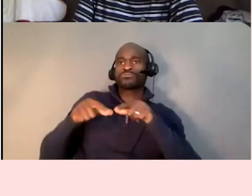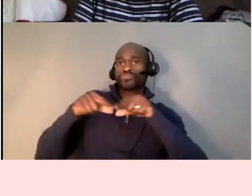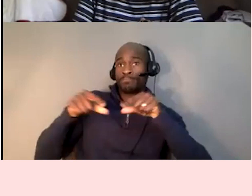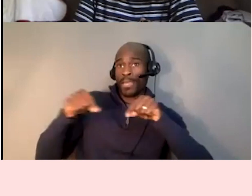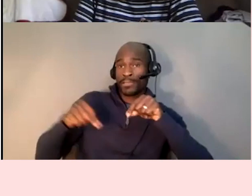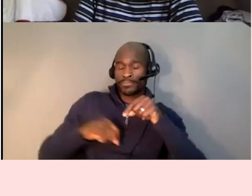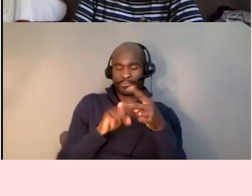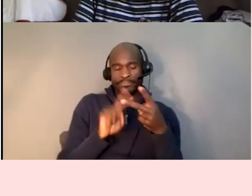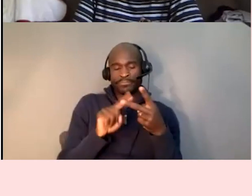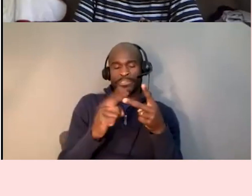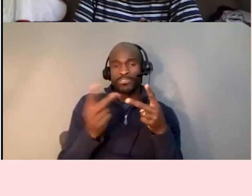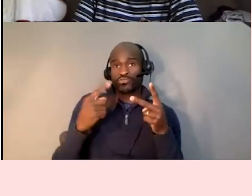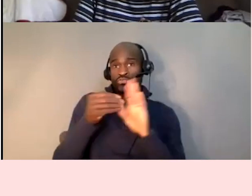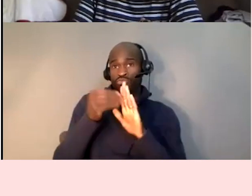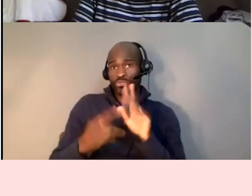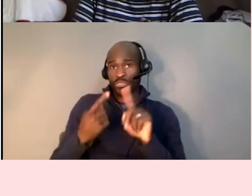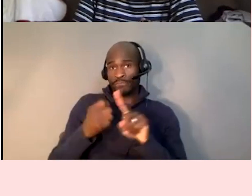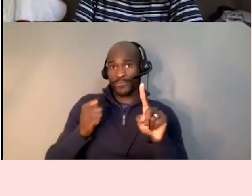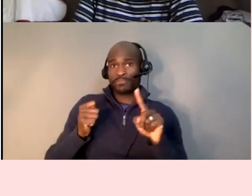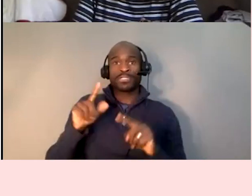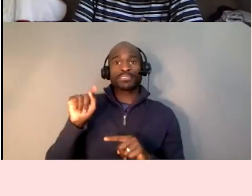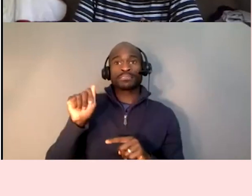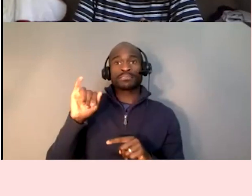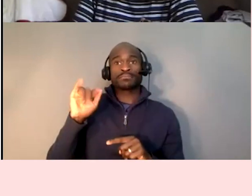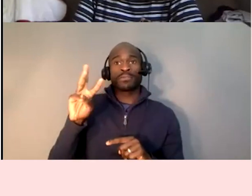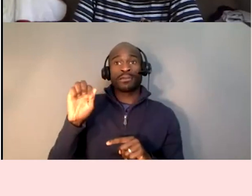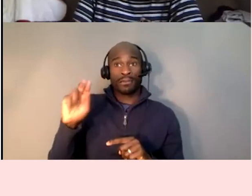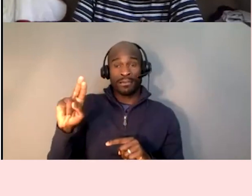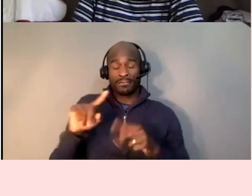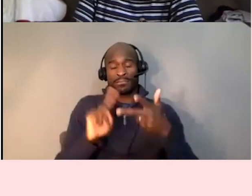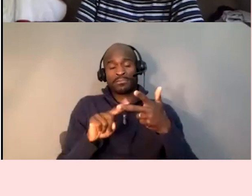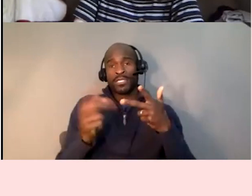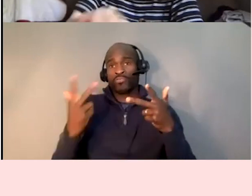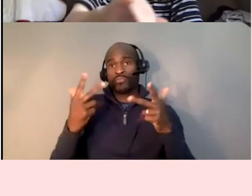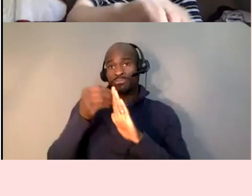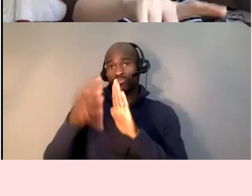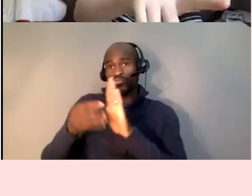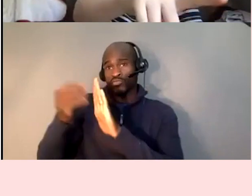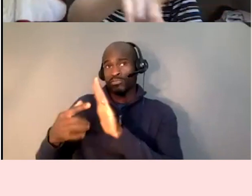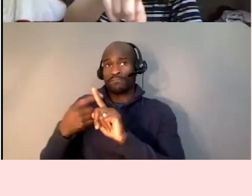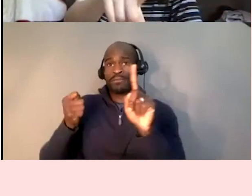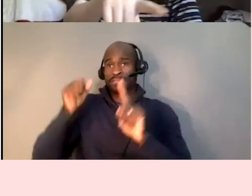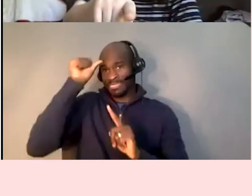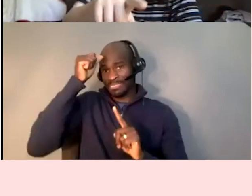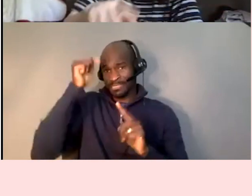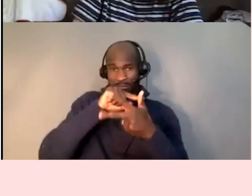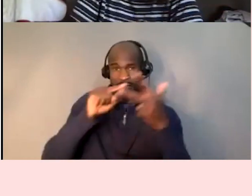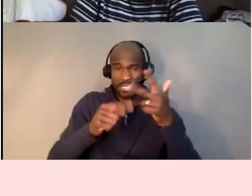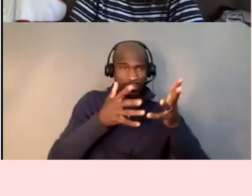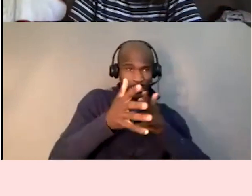from Taiwan and two students that were from India the bright red parts as you can see on